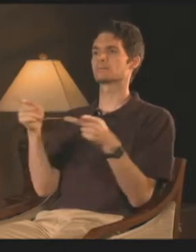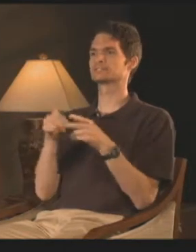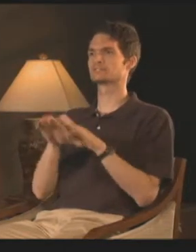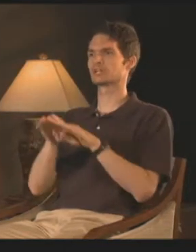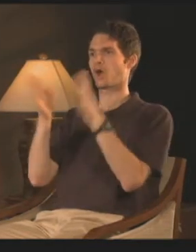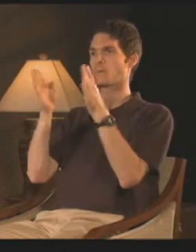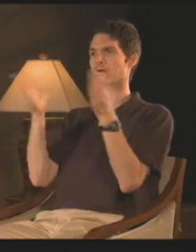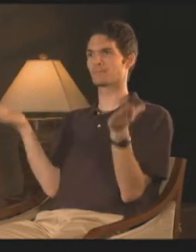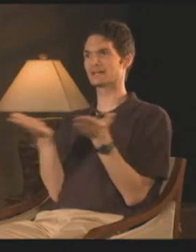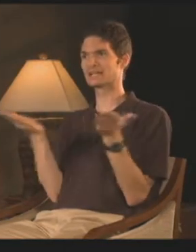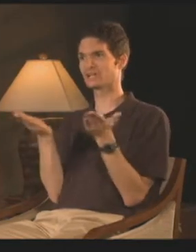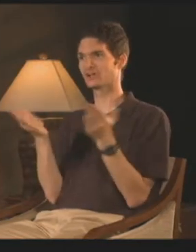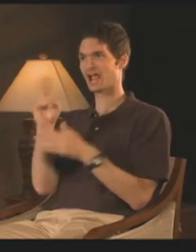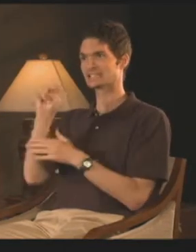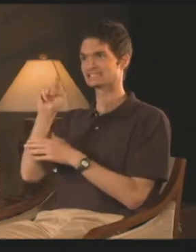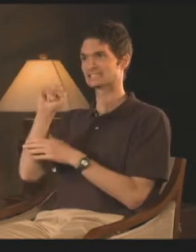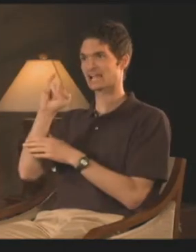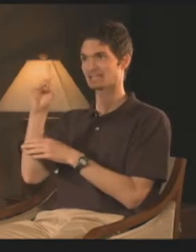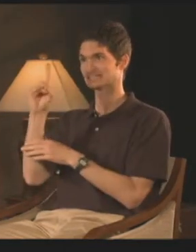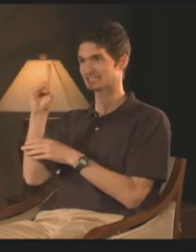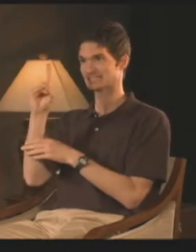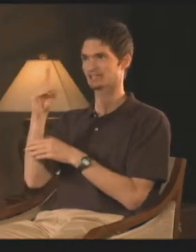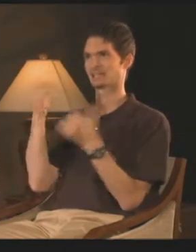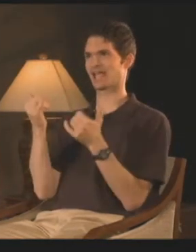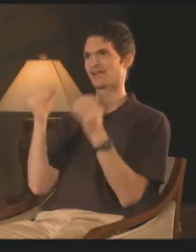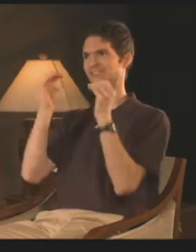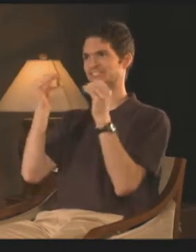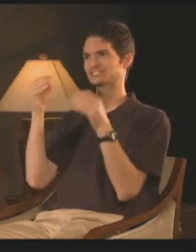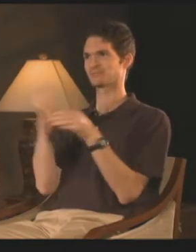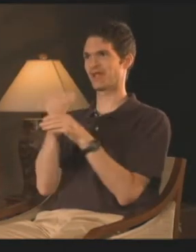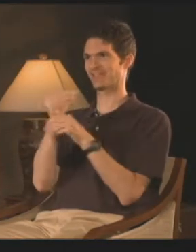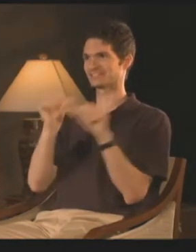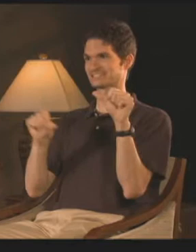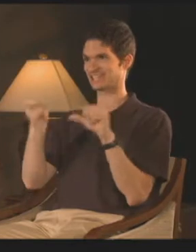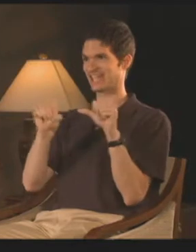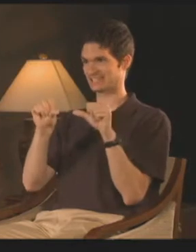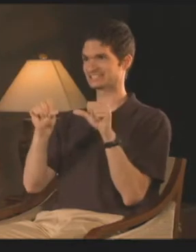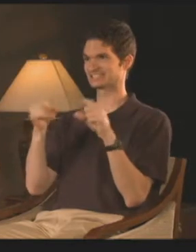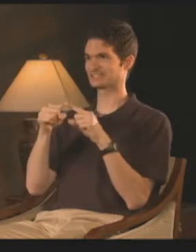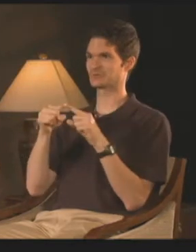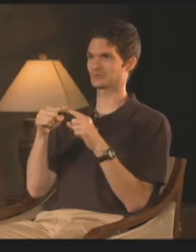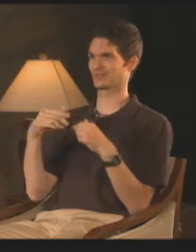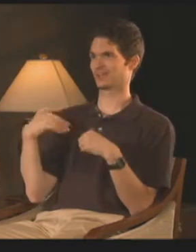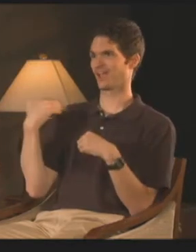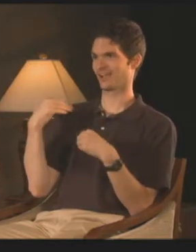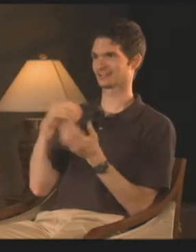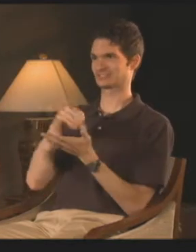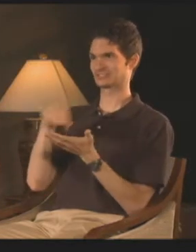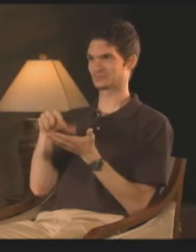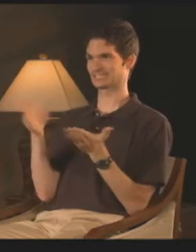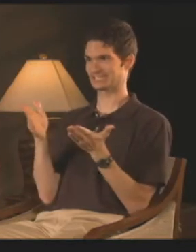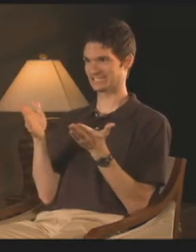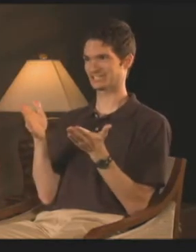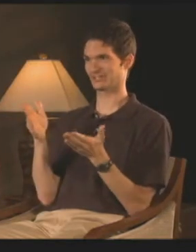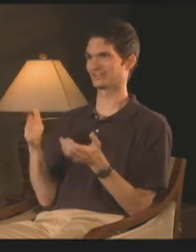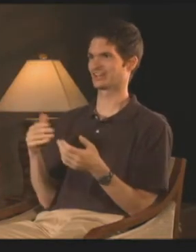I started looking for a job, and I realized that one opened up here at NTID, teaching math and science to young students here.